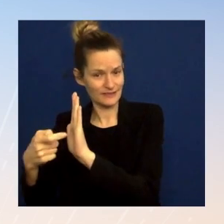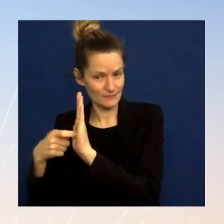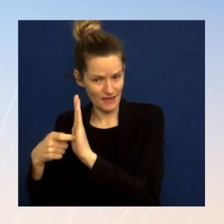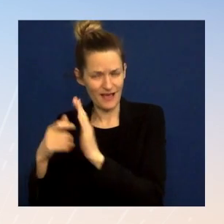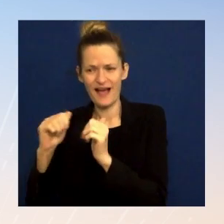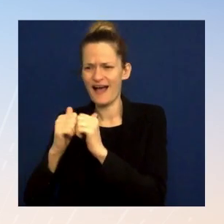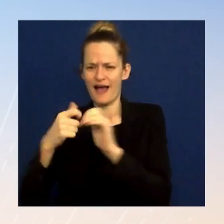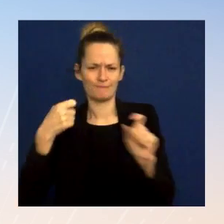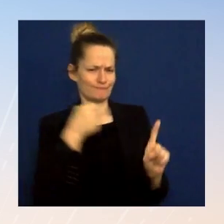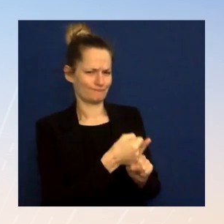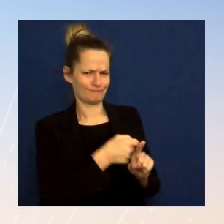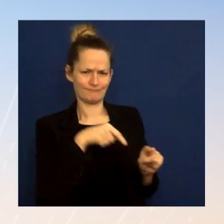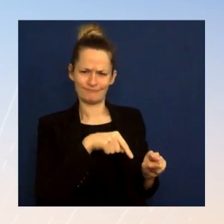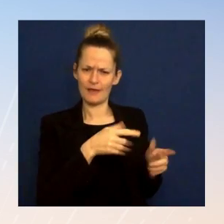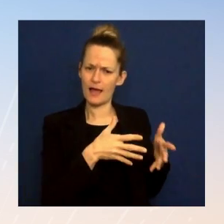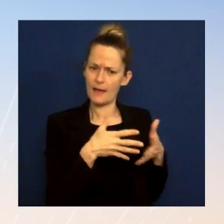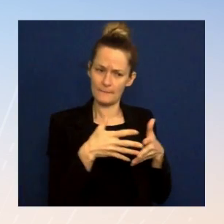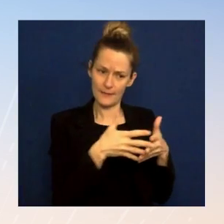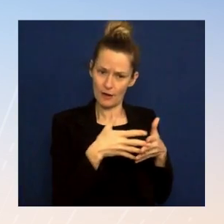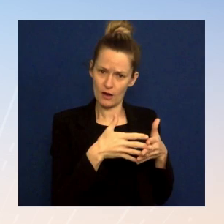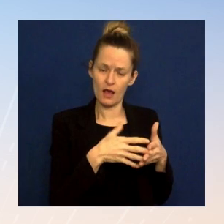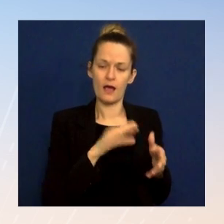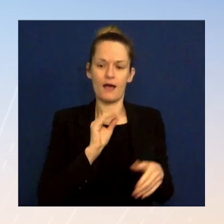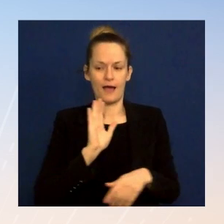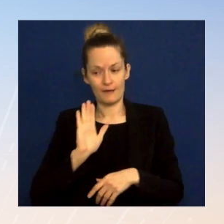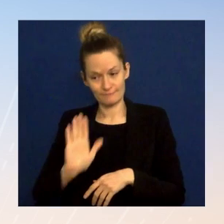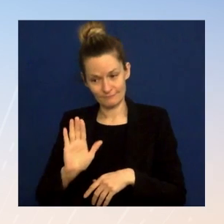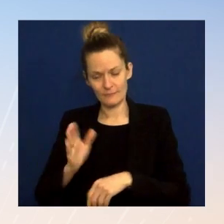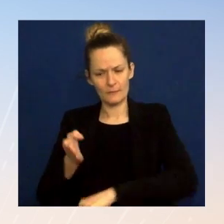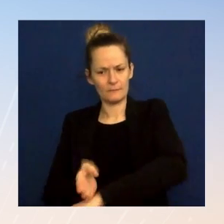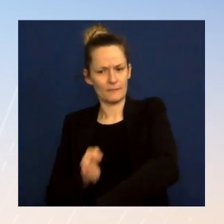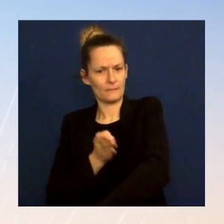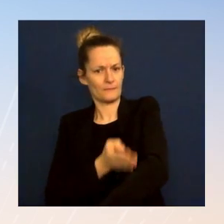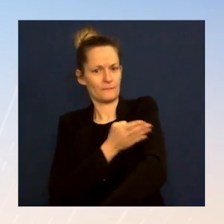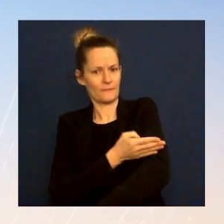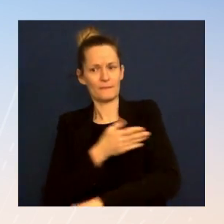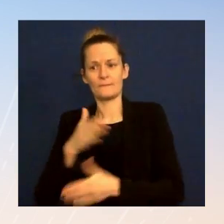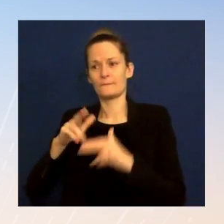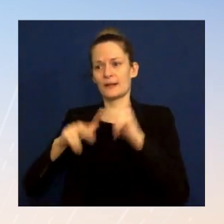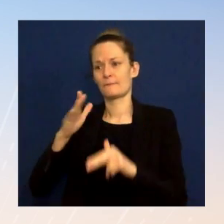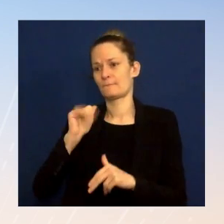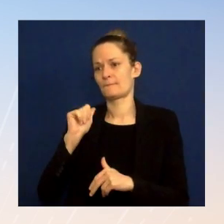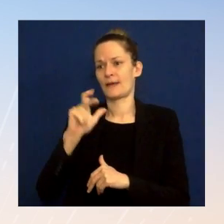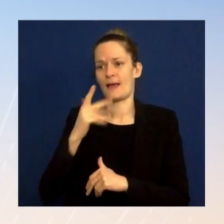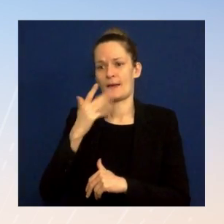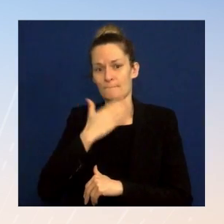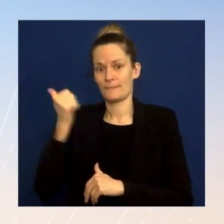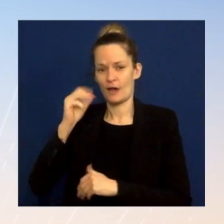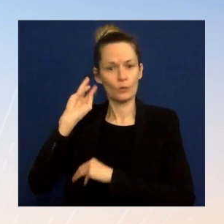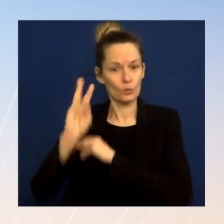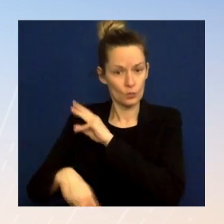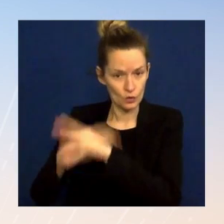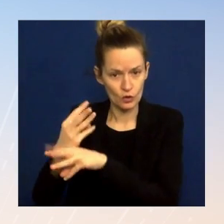the B3W initiative -- he will show how a high-standards, climate-friendly alternative to the Belt and Road Initiative